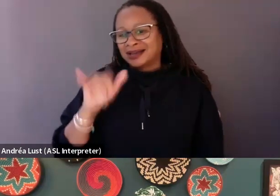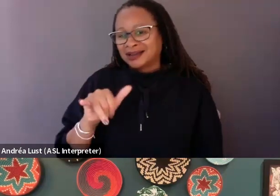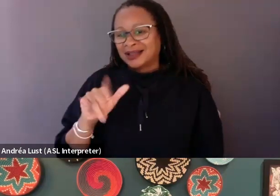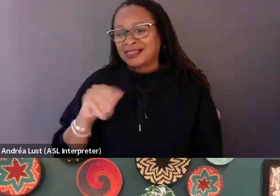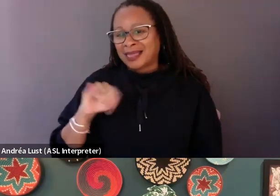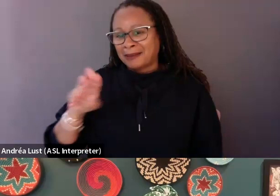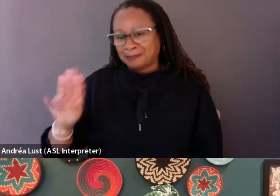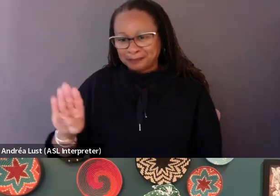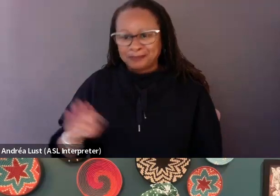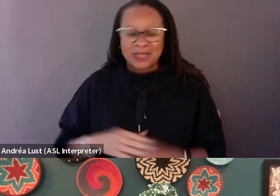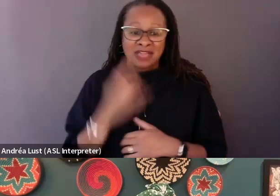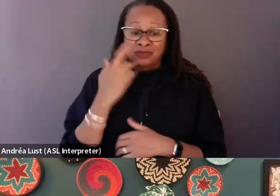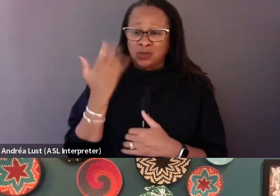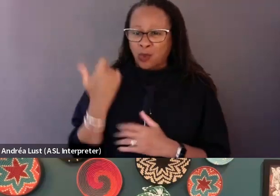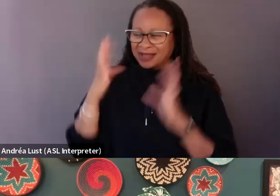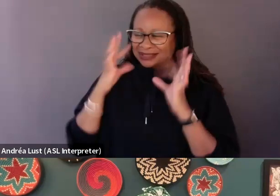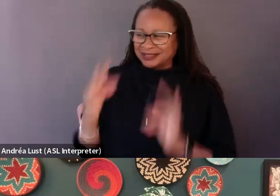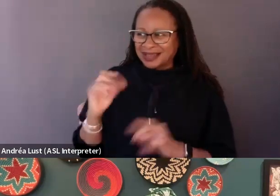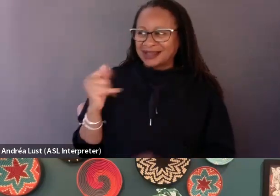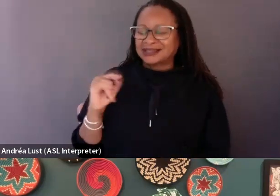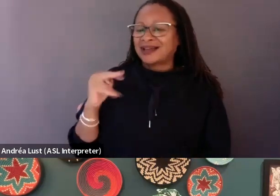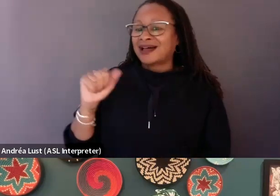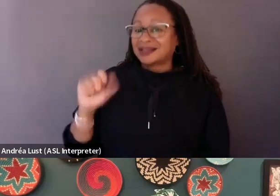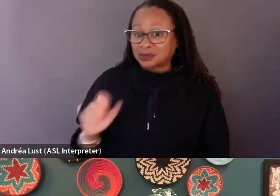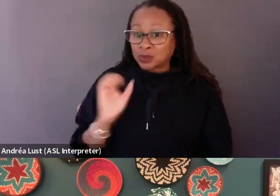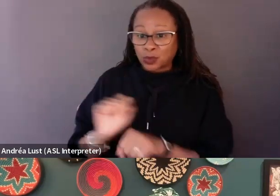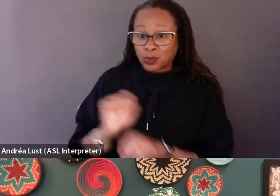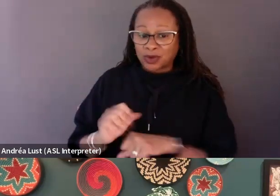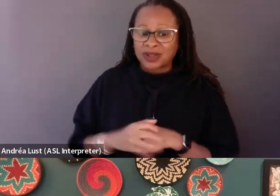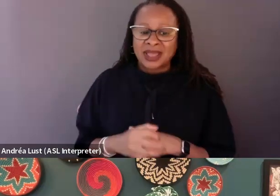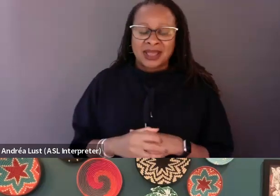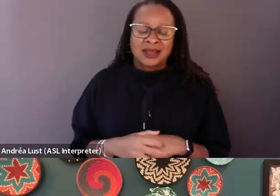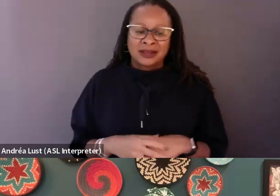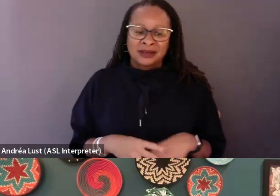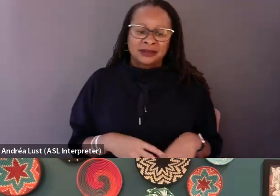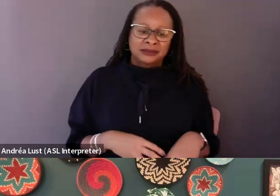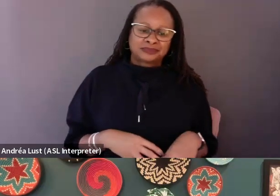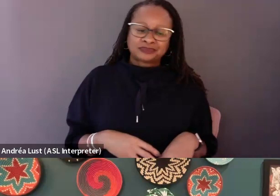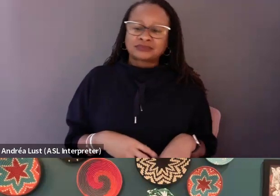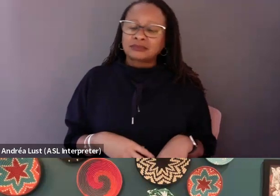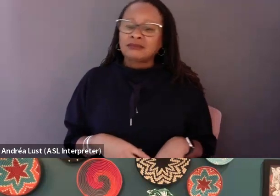was this continuum of time that he'd made in the film, in "Honeyland," was the continuum of time